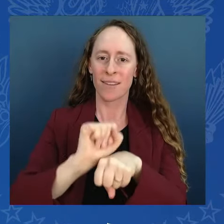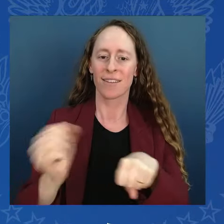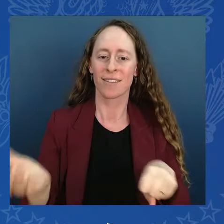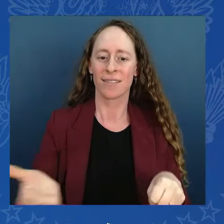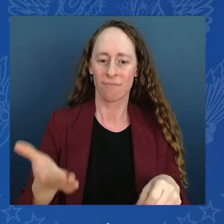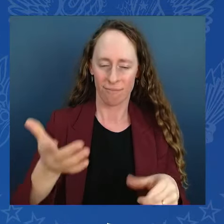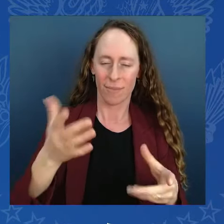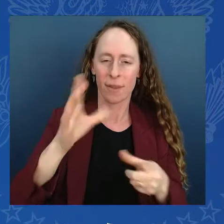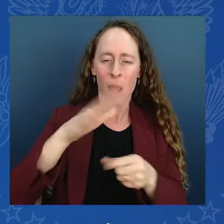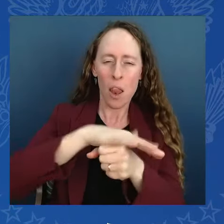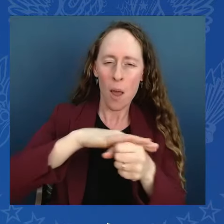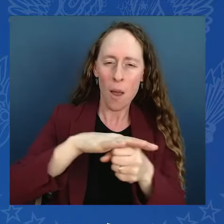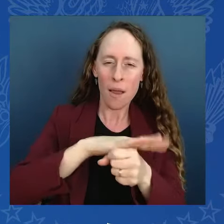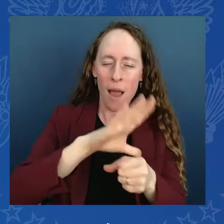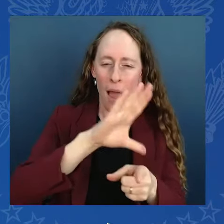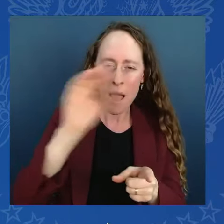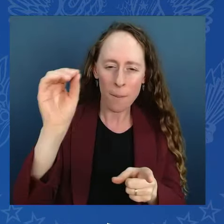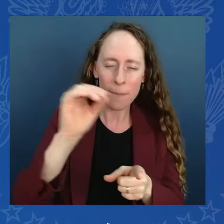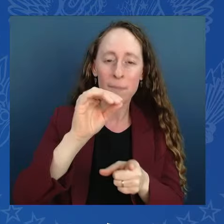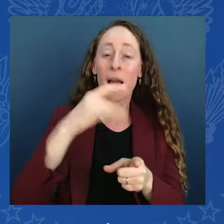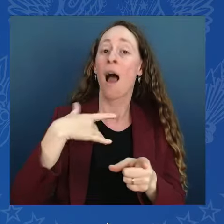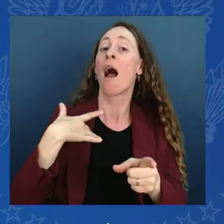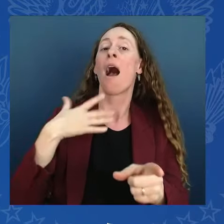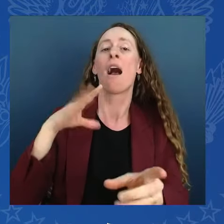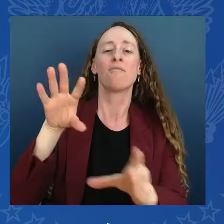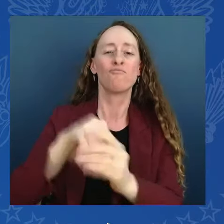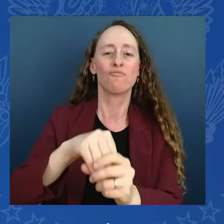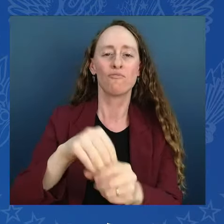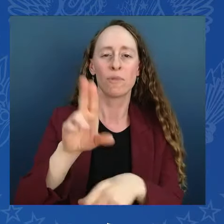onto working as a laborer on efforts to replace lead service pipes here in Milwaukee.